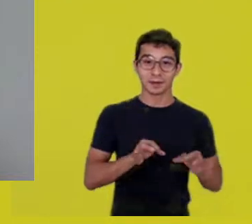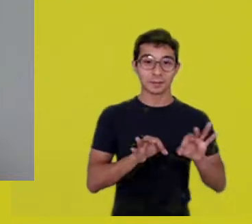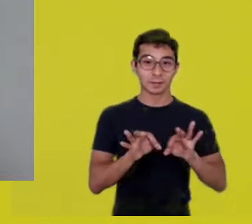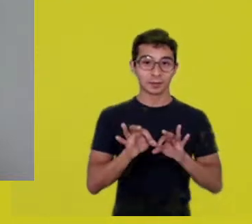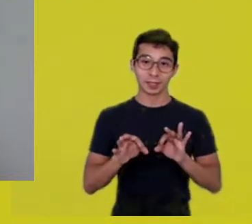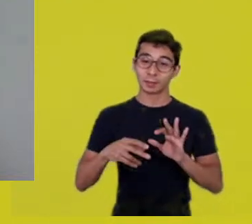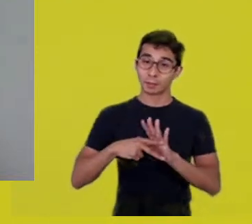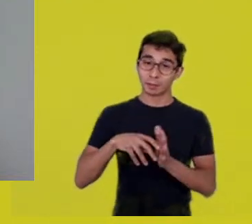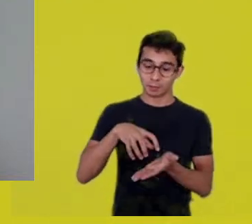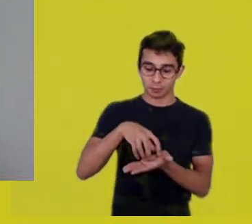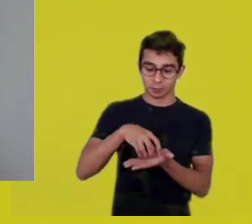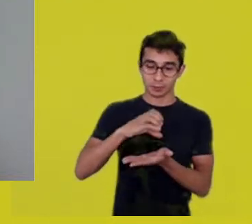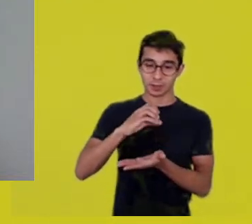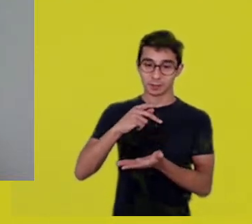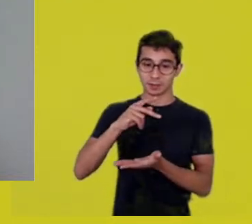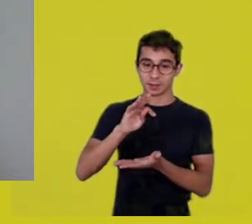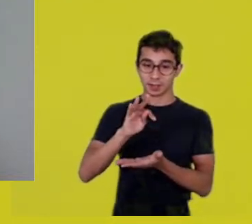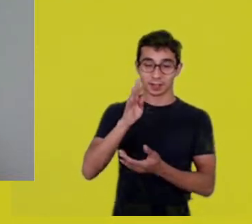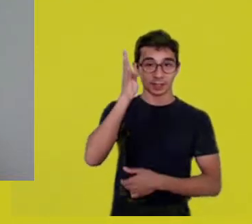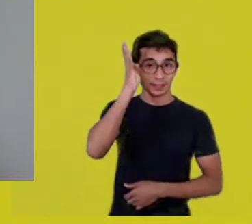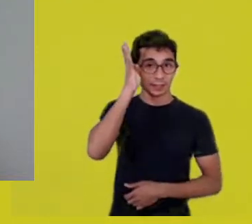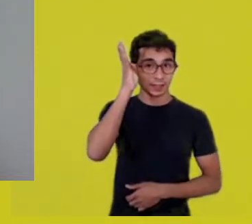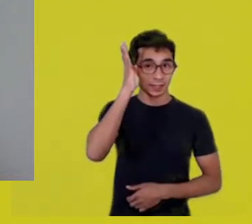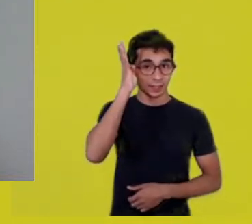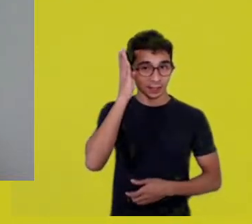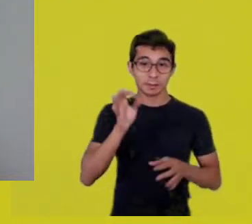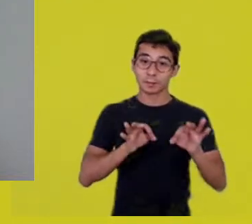This is the special cycle Vagamundos: a Theater Laboratory,